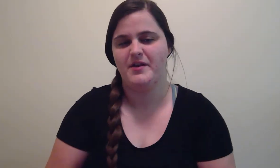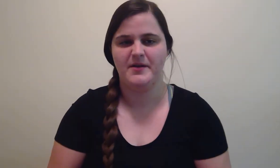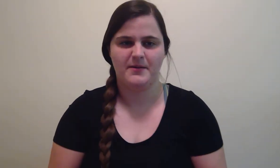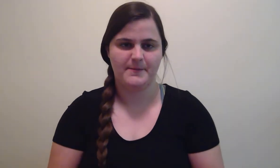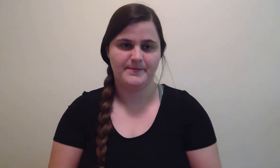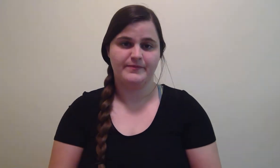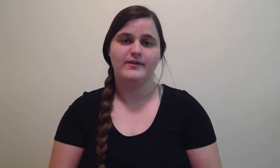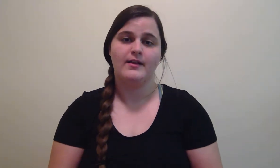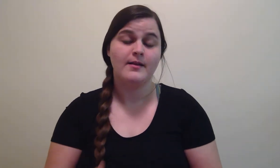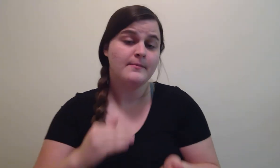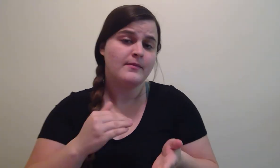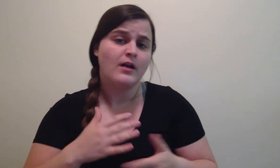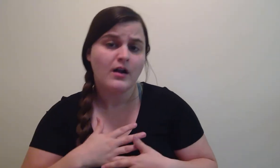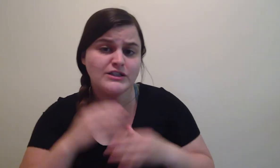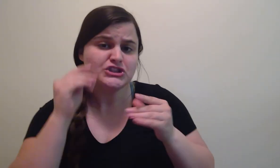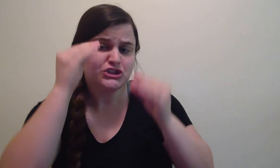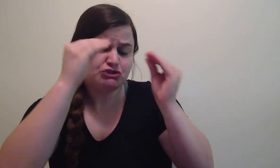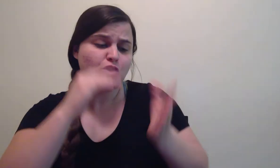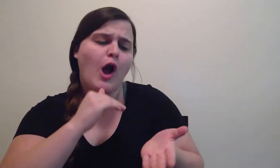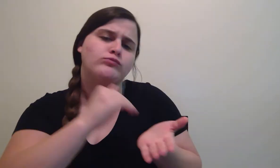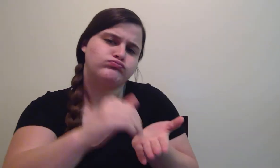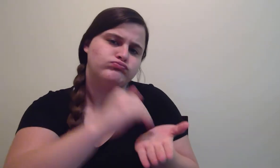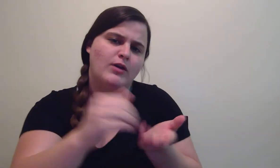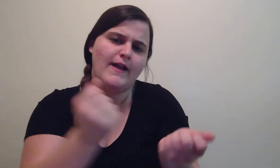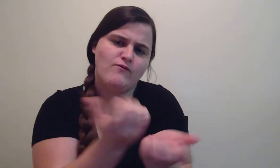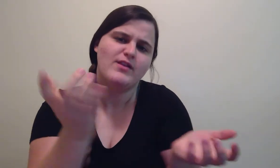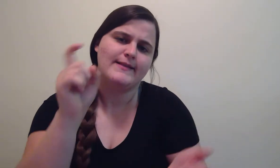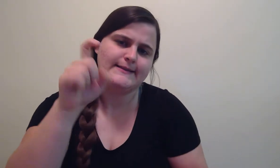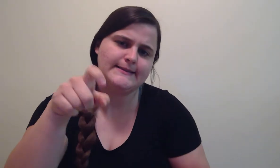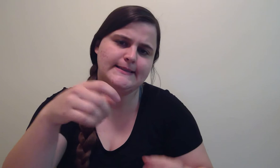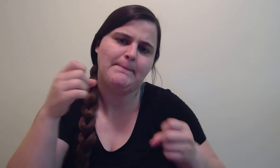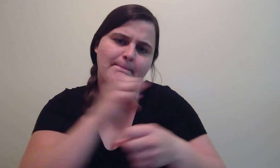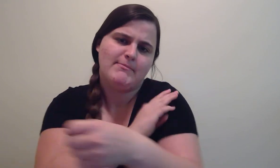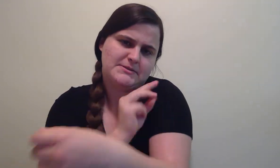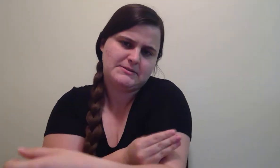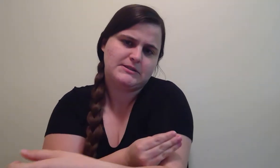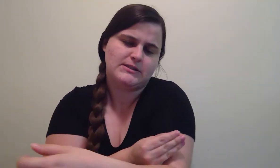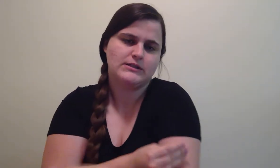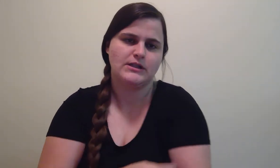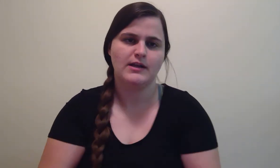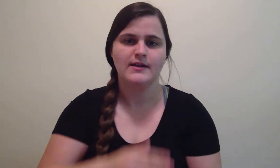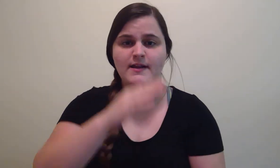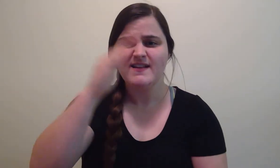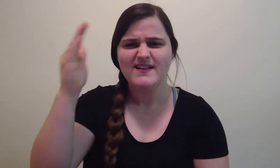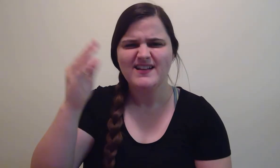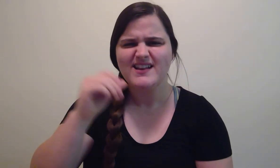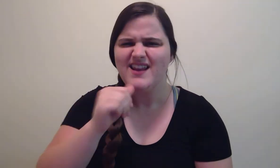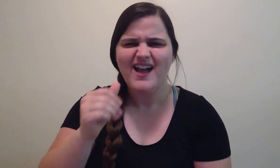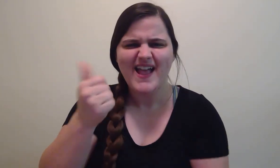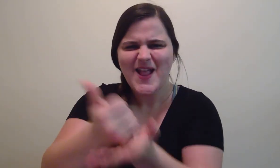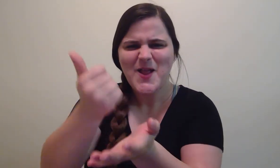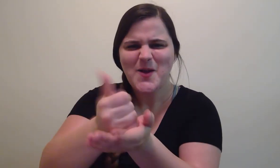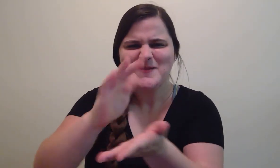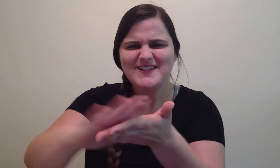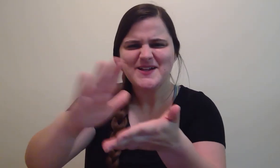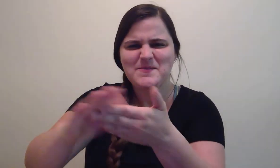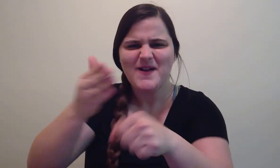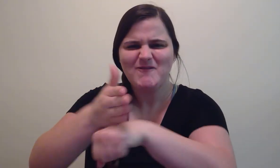after which she's be excused from anything that requires muscles. She never even put up her own chair